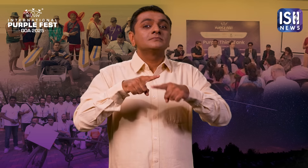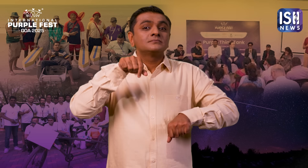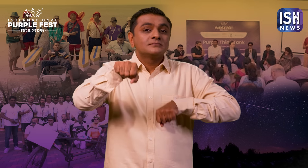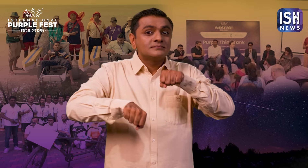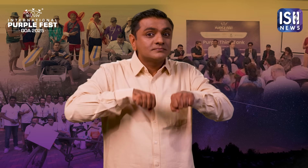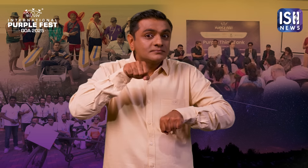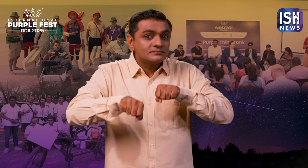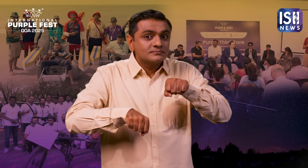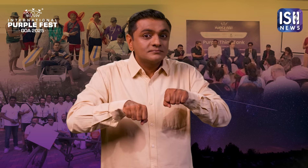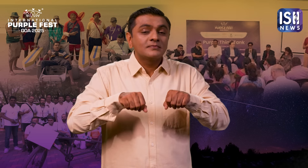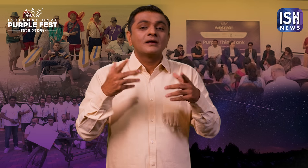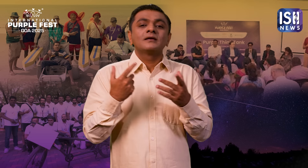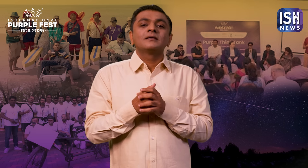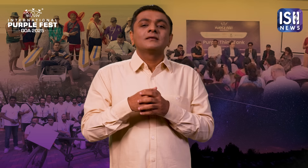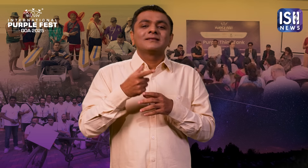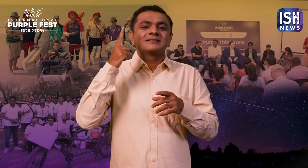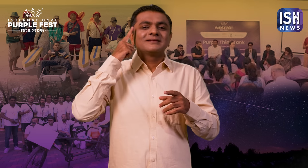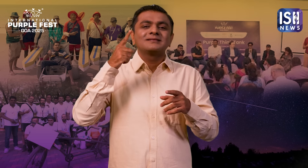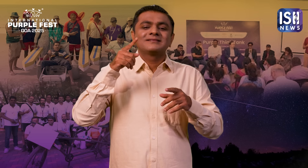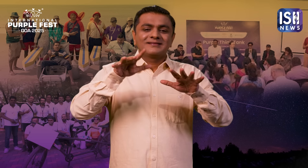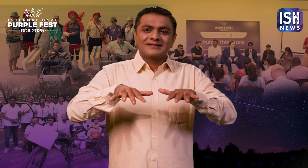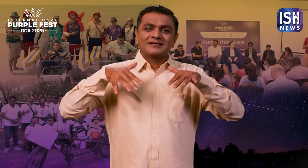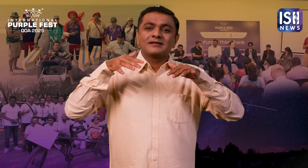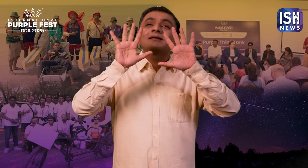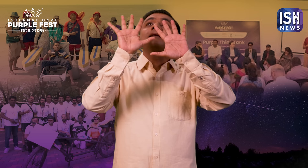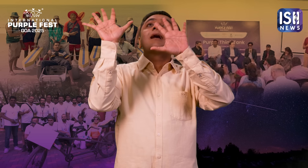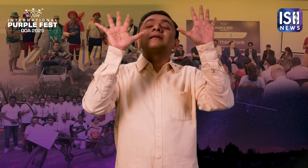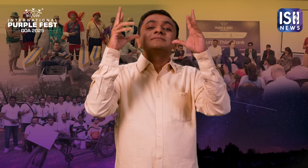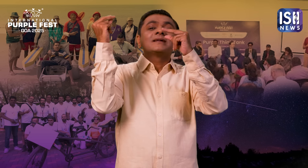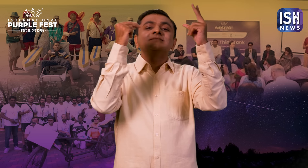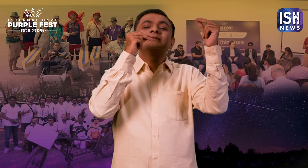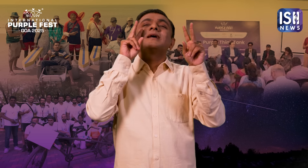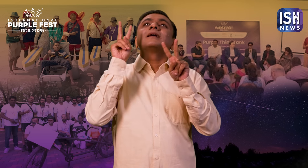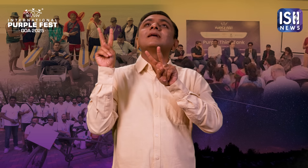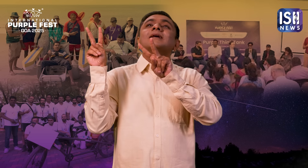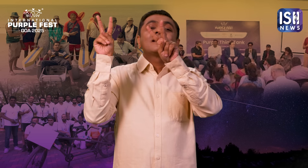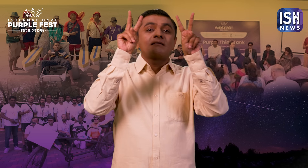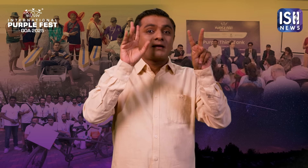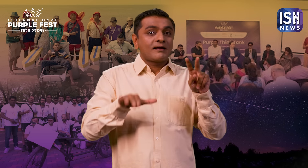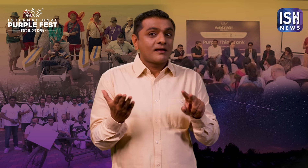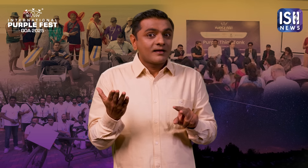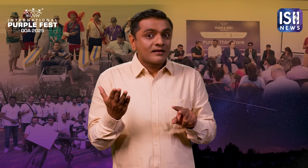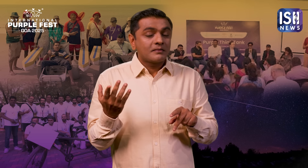You can even enjoy cycling. You can experience sky gazing.